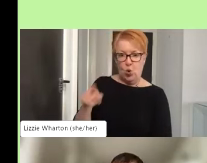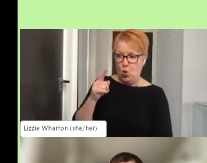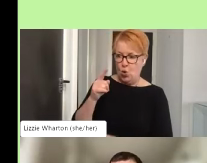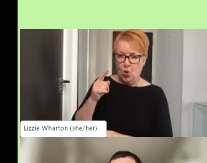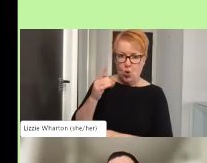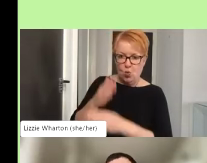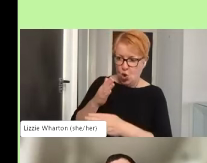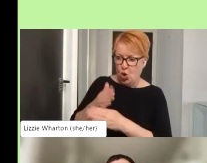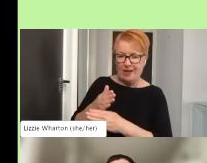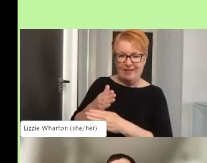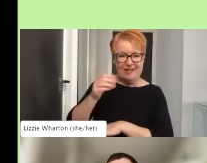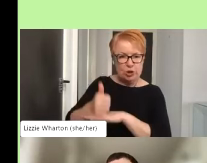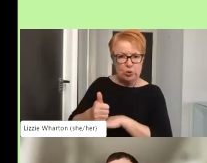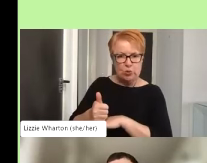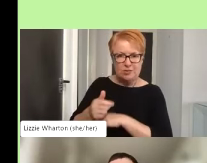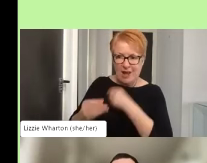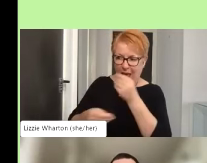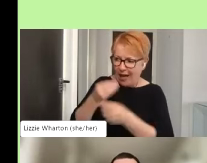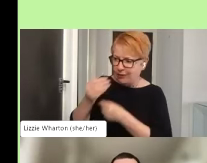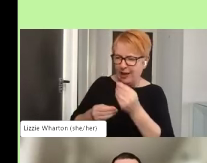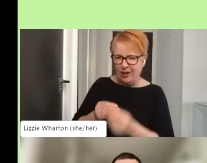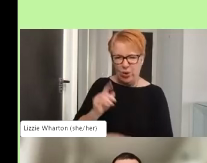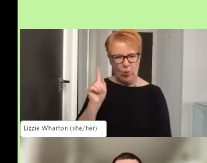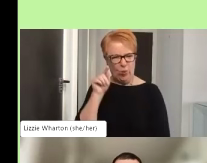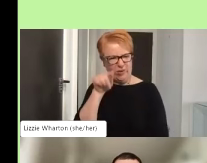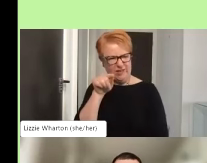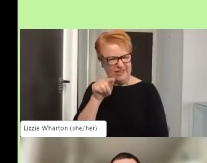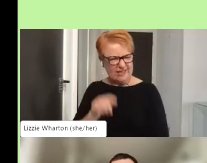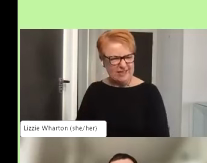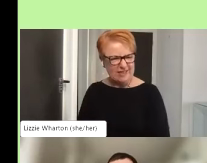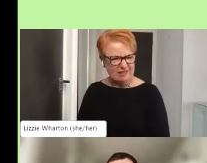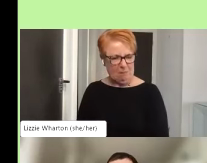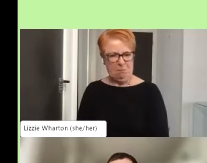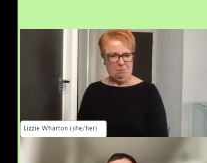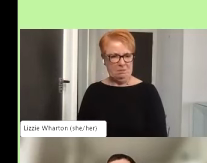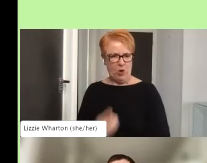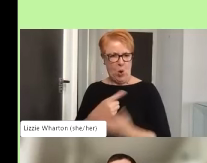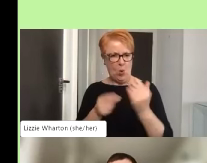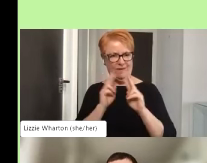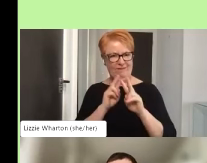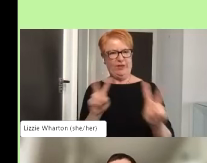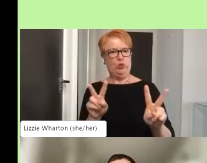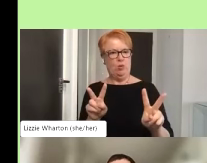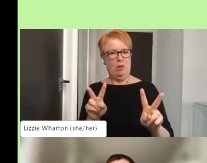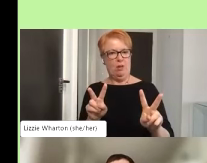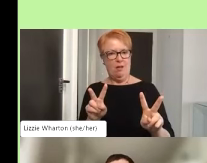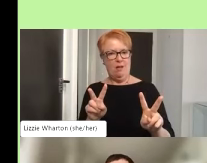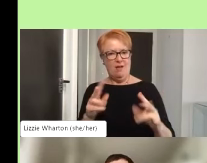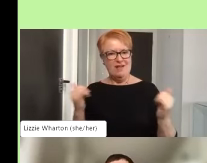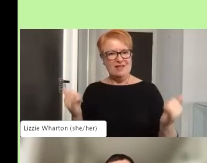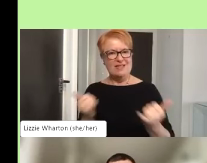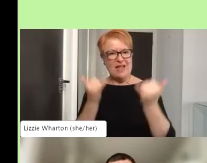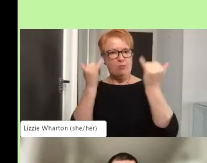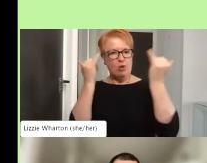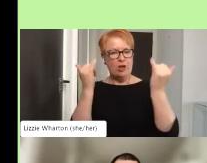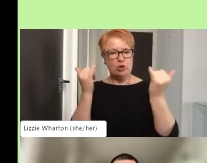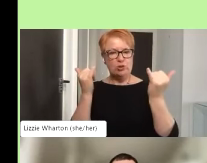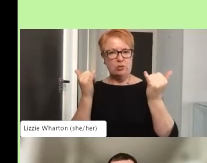is distinct about it is not just visual celebration of this kind of spirit of violence and so